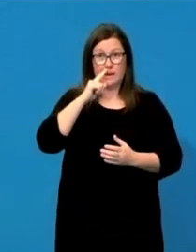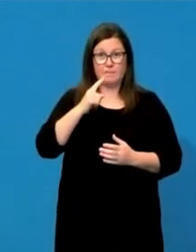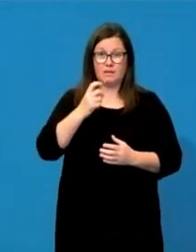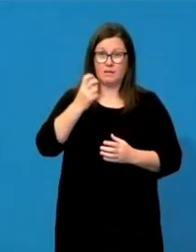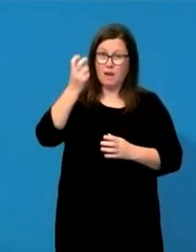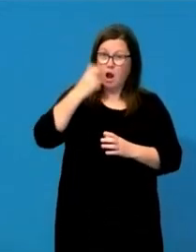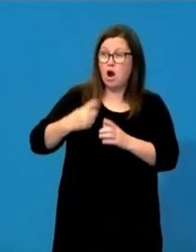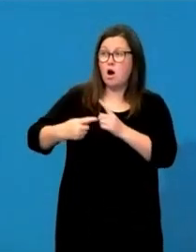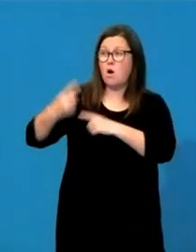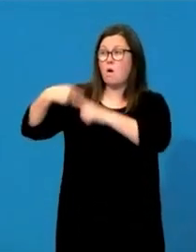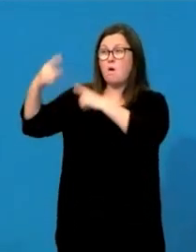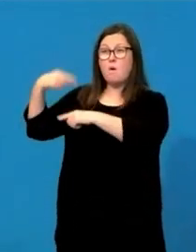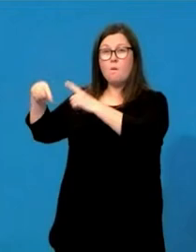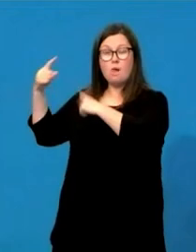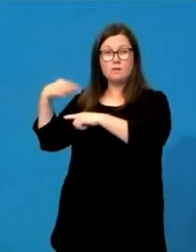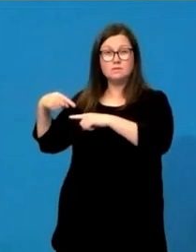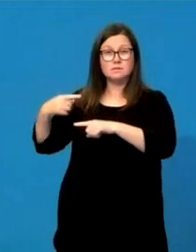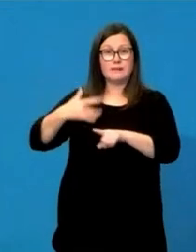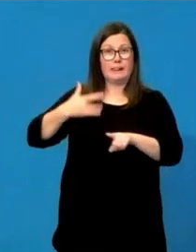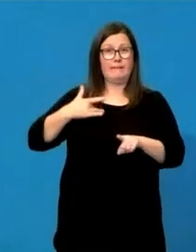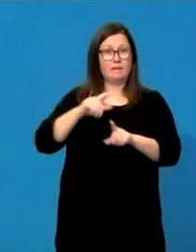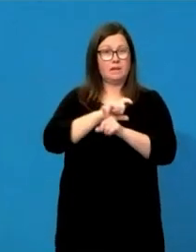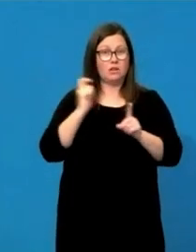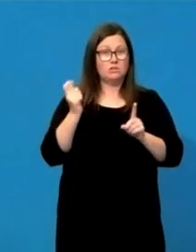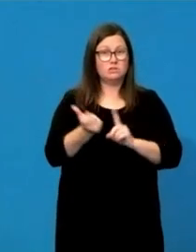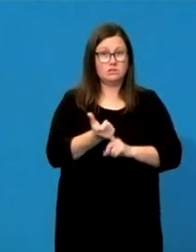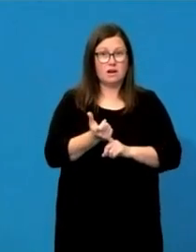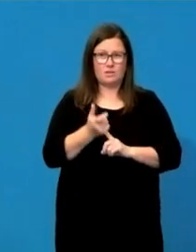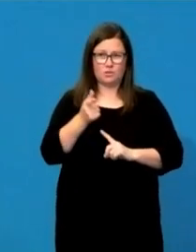you kind of have to learn about it to understand it.